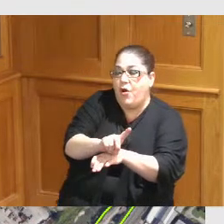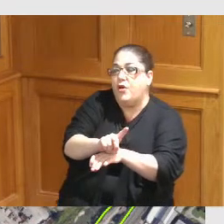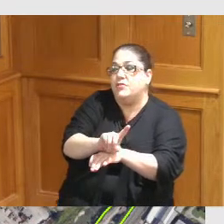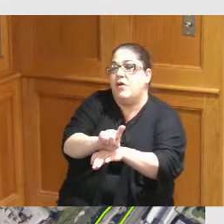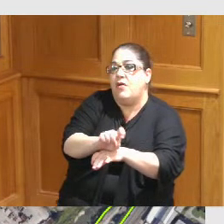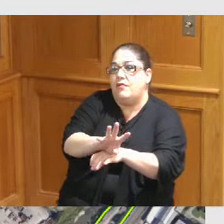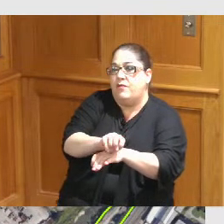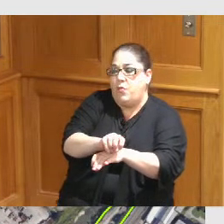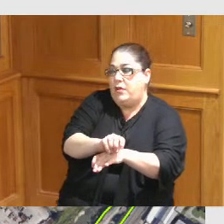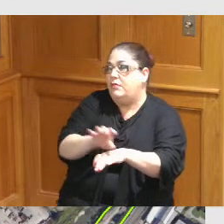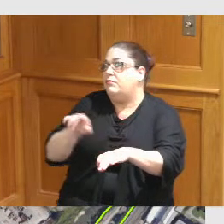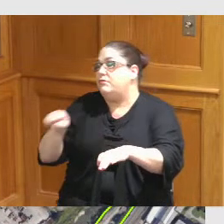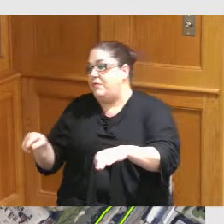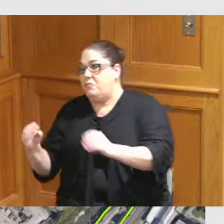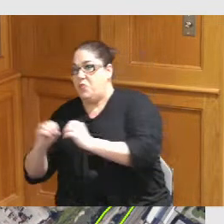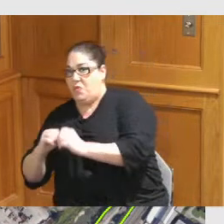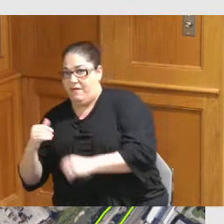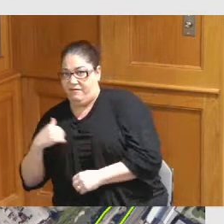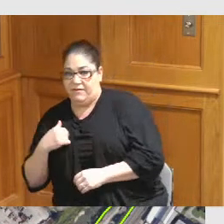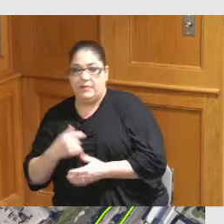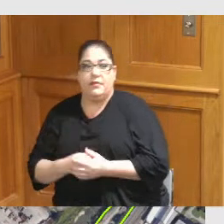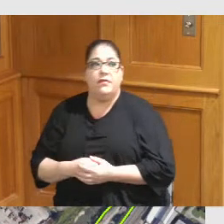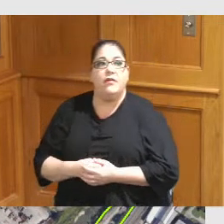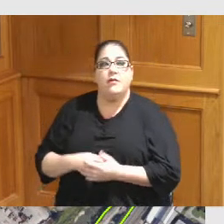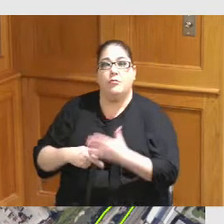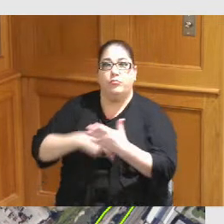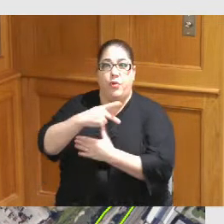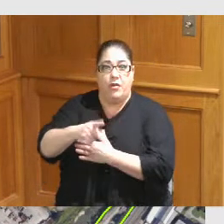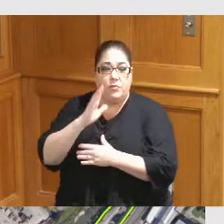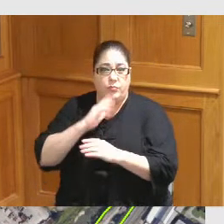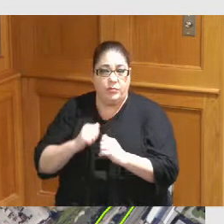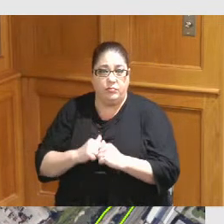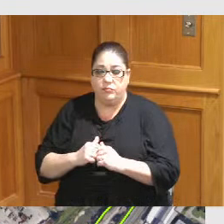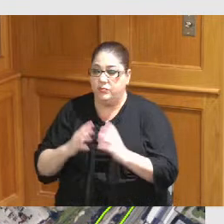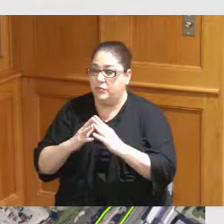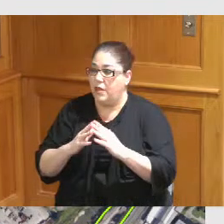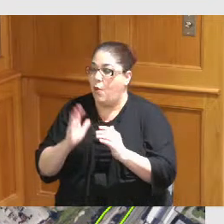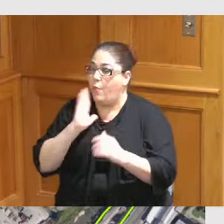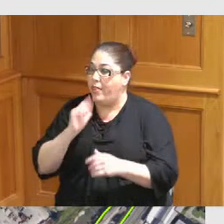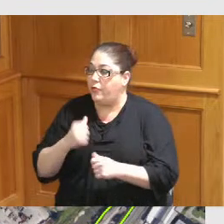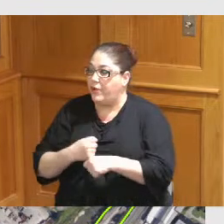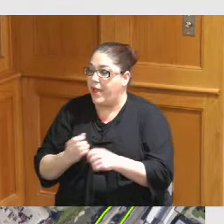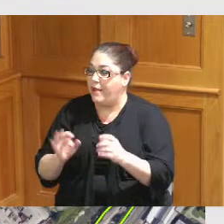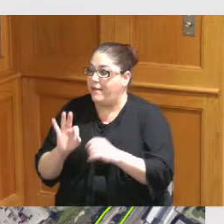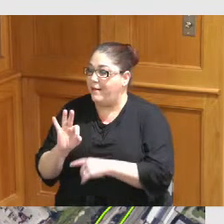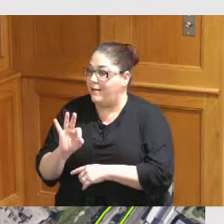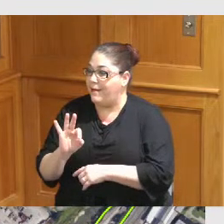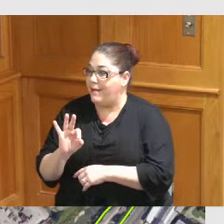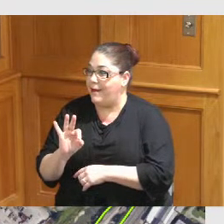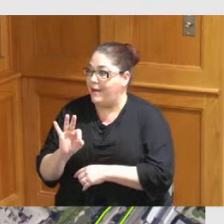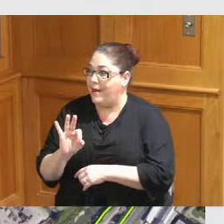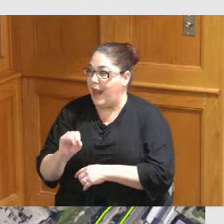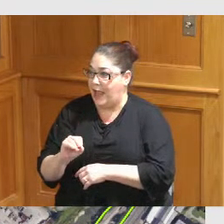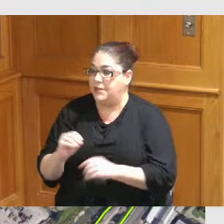this is a project that will create nine new jobs and retain 31 jobs they are going to build a new